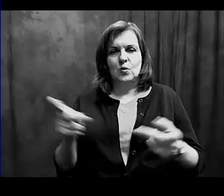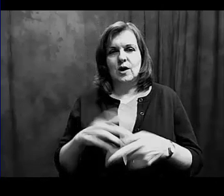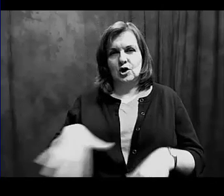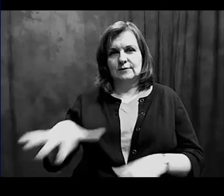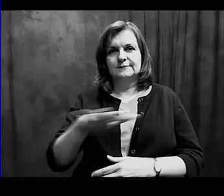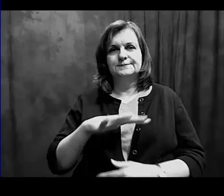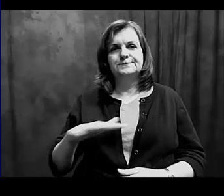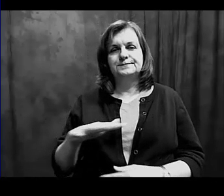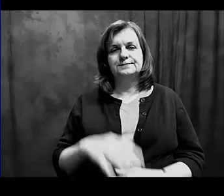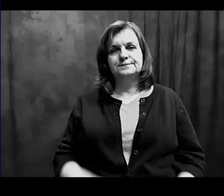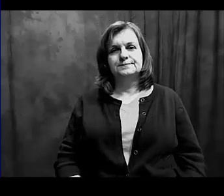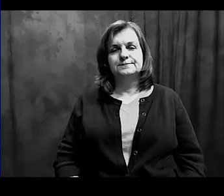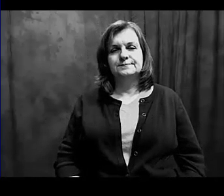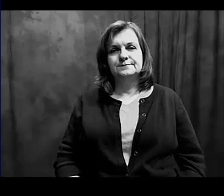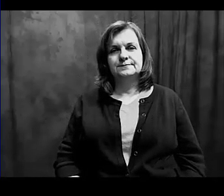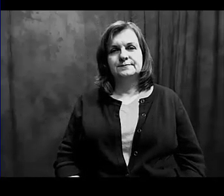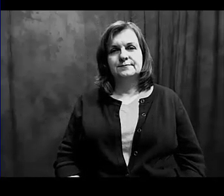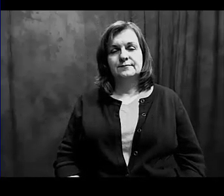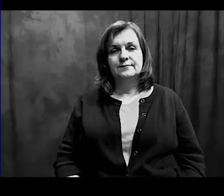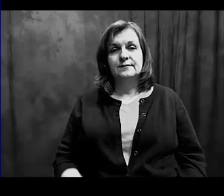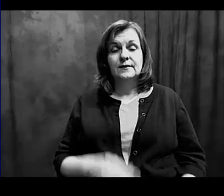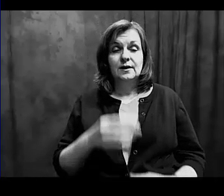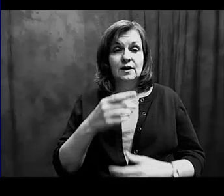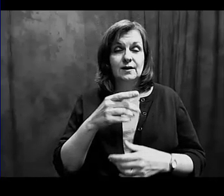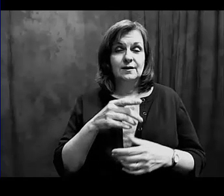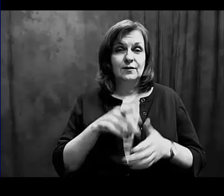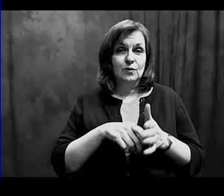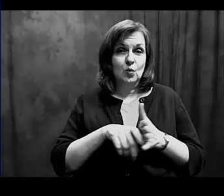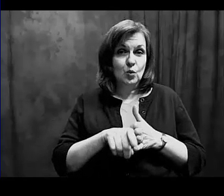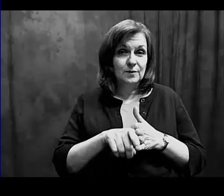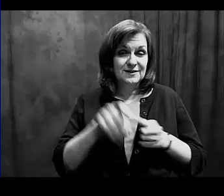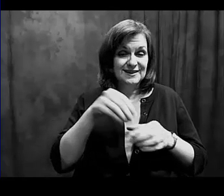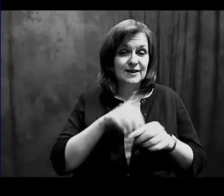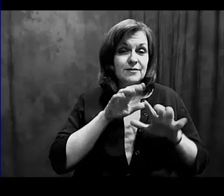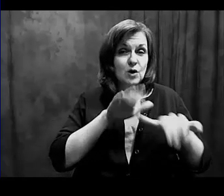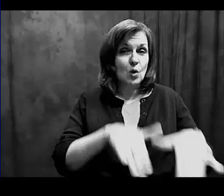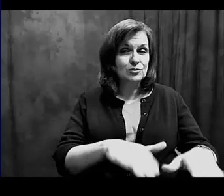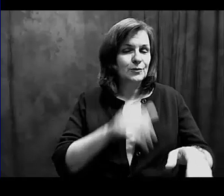OK so of course the ones that are found in the ocean we don't call earthworms!! but when